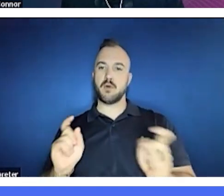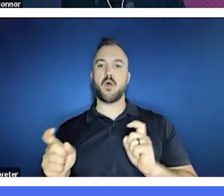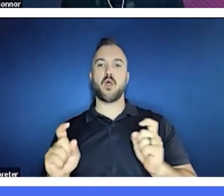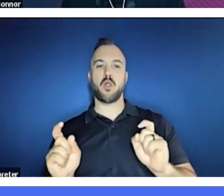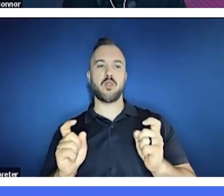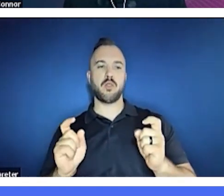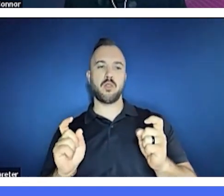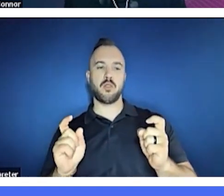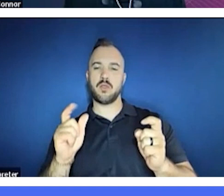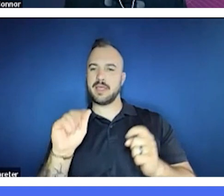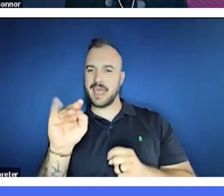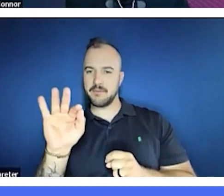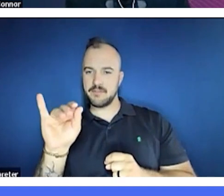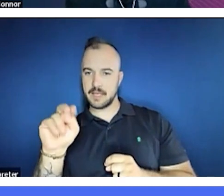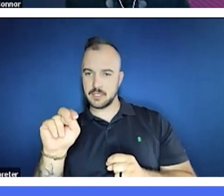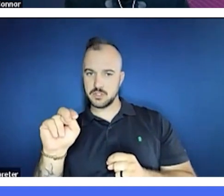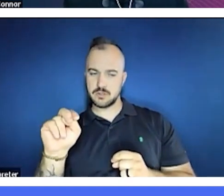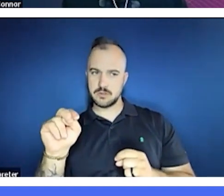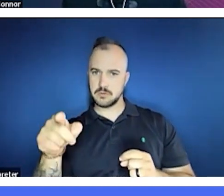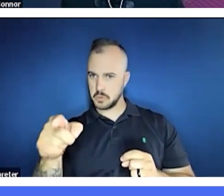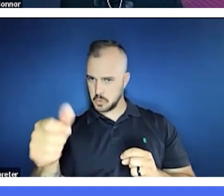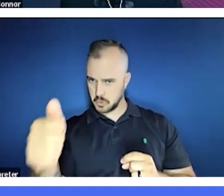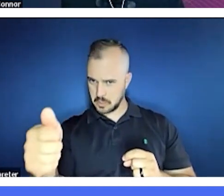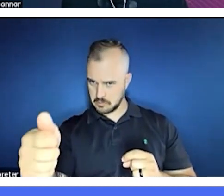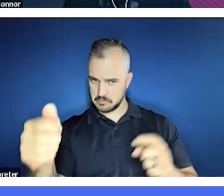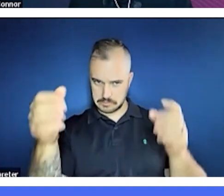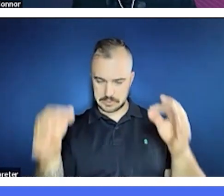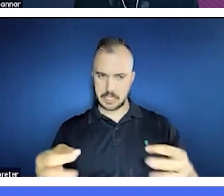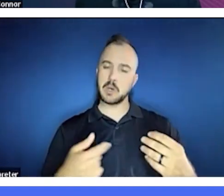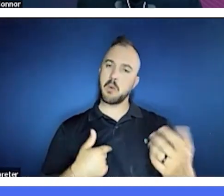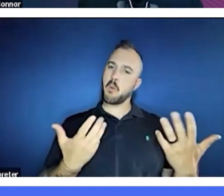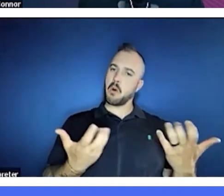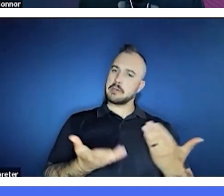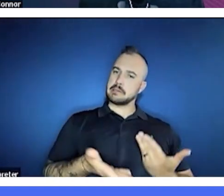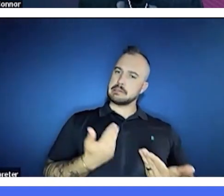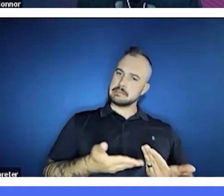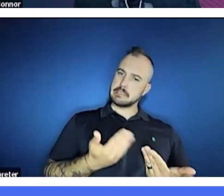lets you then decide, do I wanna take a really easy path through this course? Or do I already know a lot about this